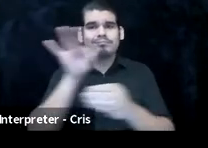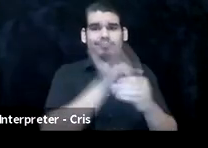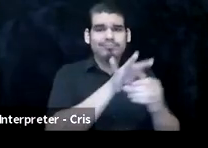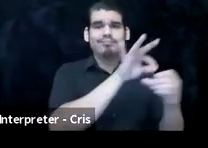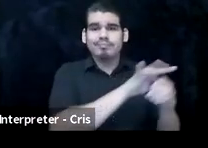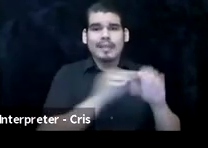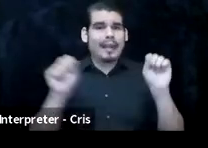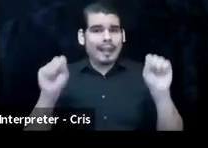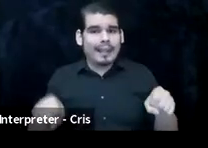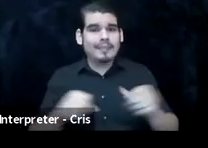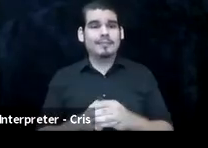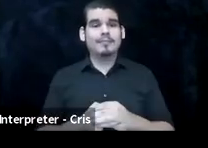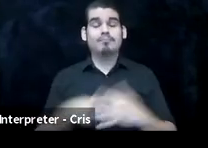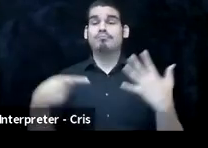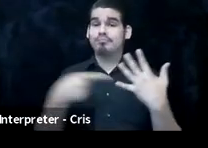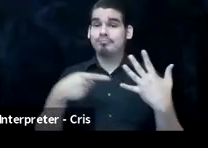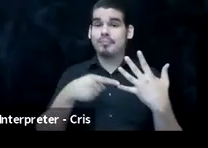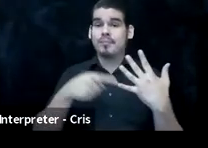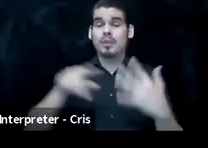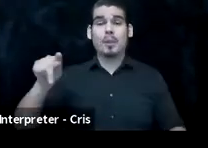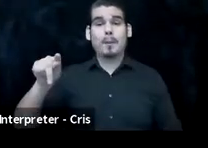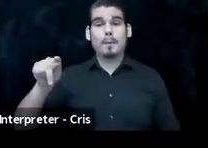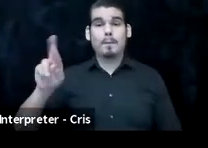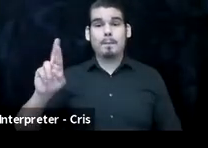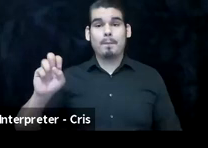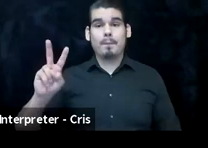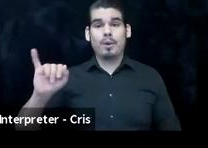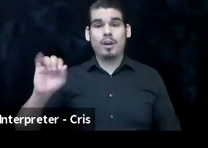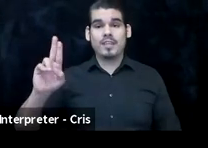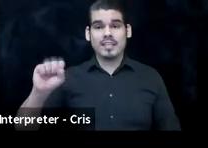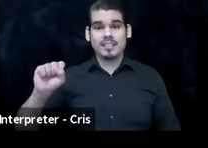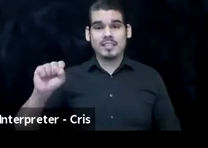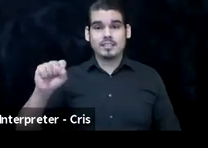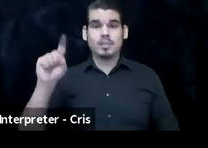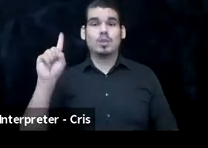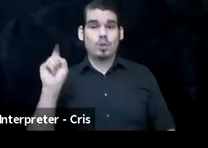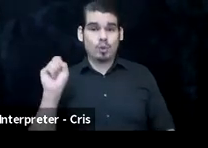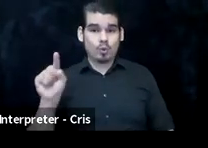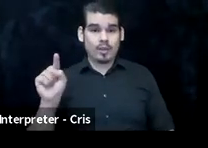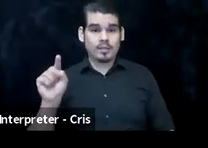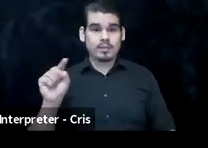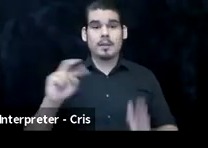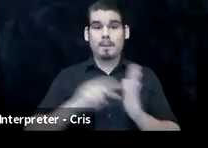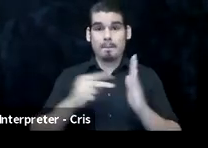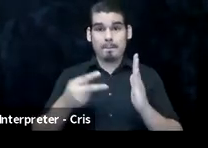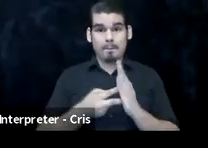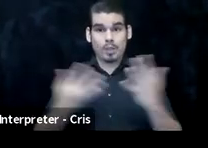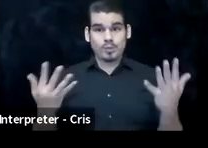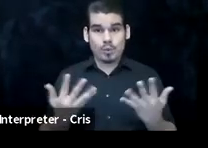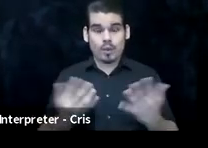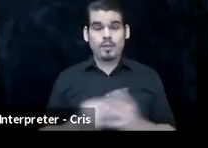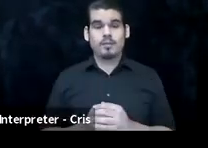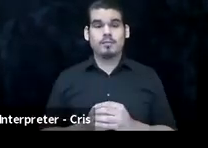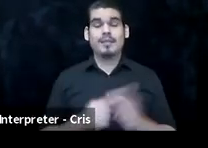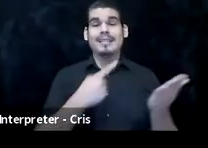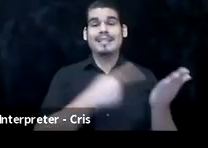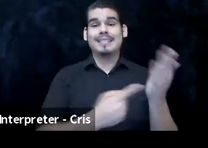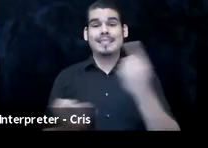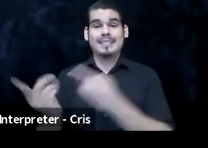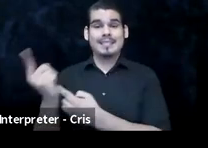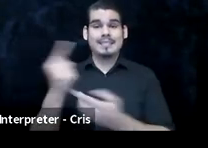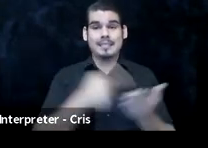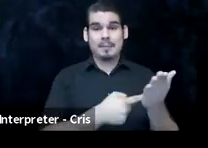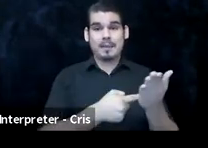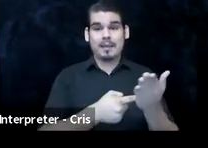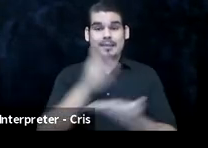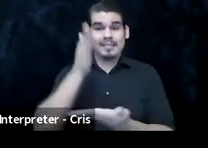Gerardo Chavez, RAD IX: off to the previous question now we'll close it be the bait and move the voting, but I will also be careful of internalize that debate.